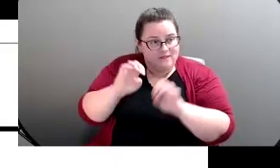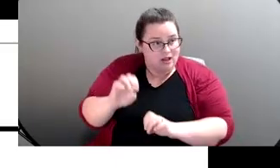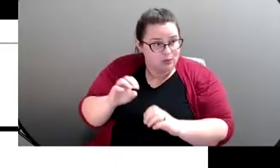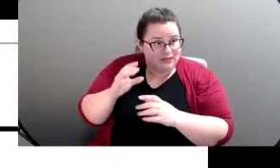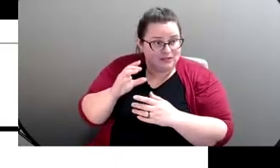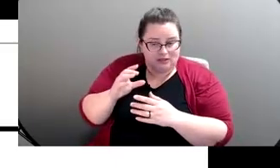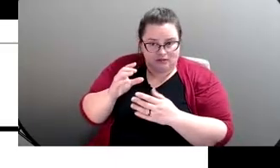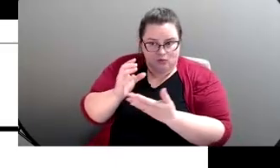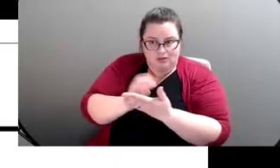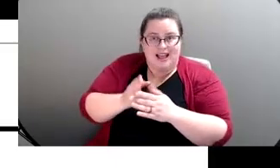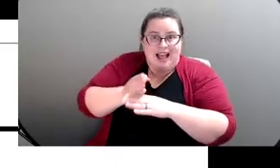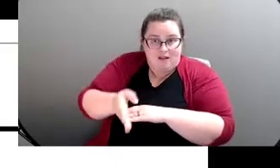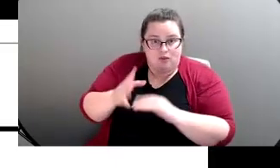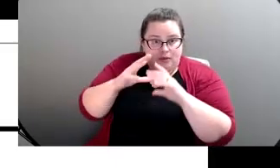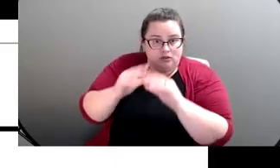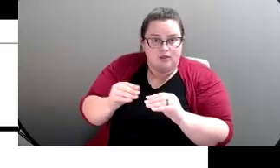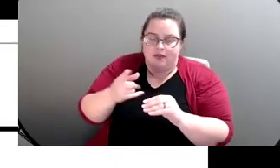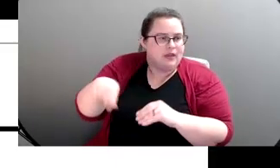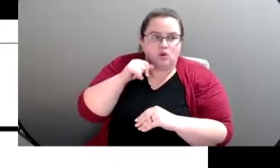they don't see those messages.